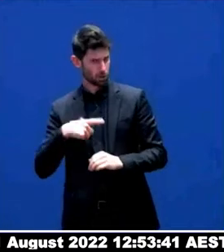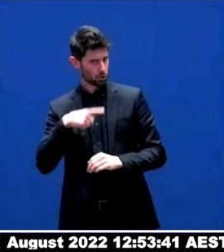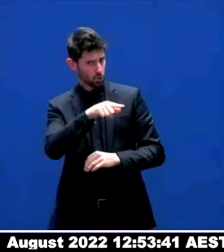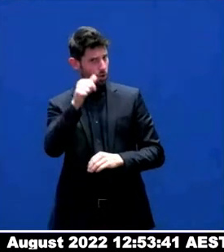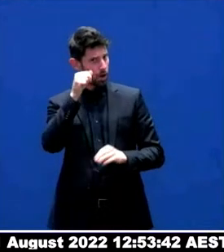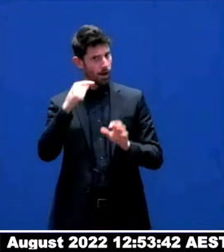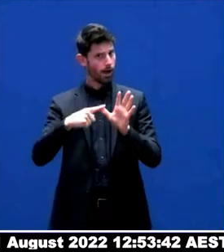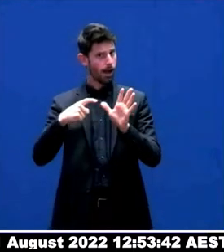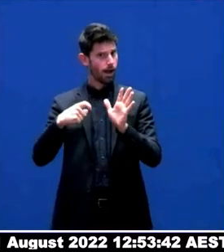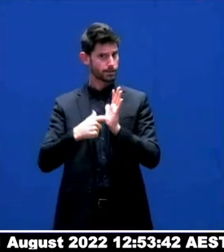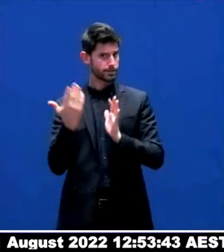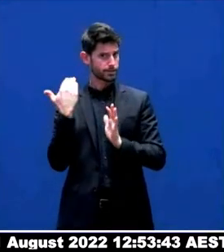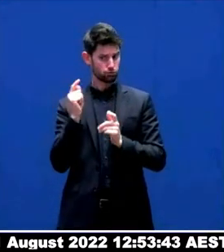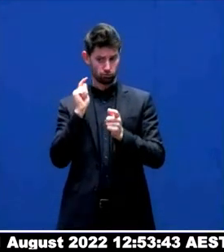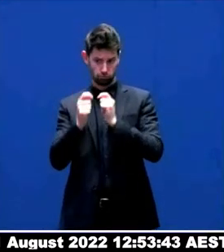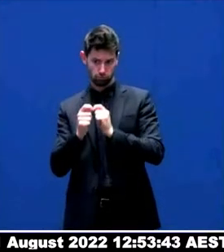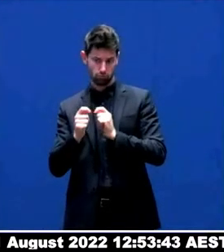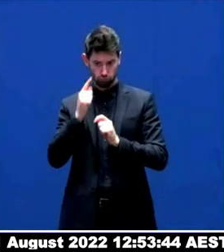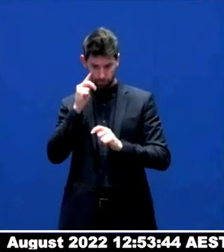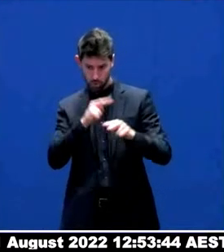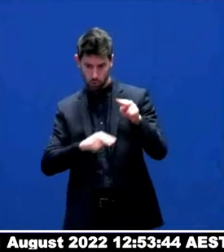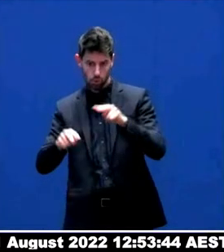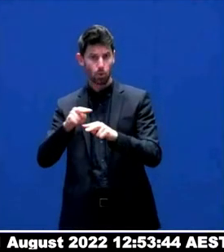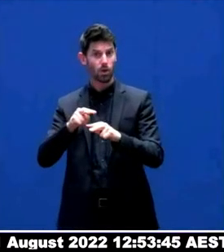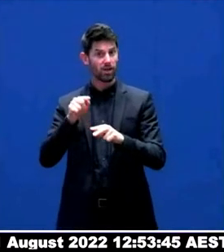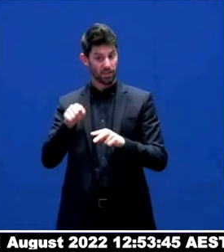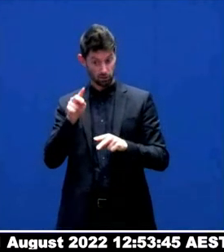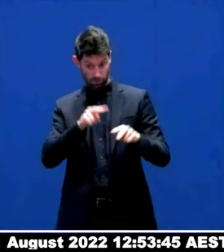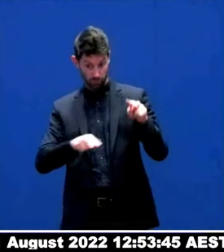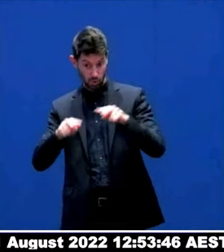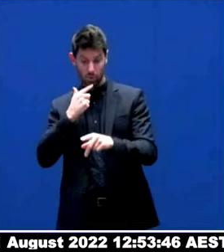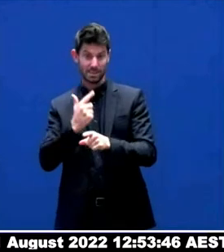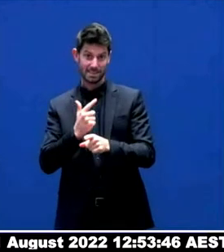and among the proposals being considered in the review was pretty much handing over the